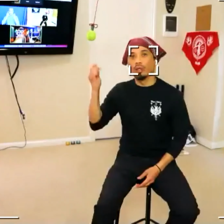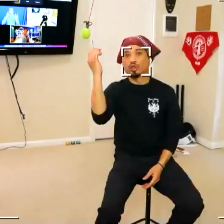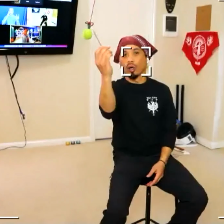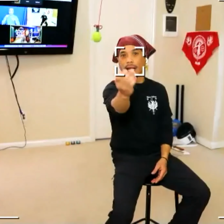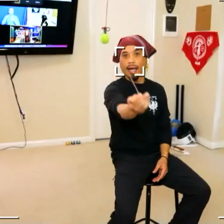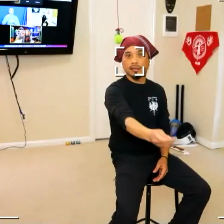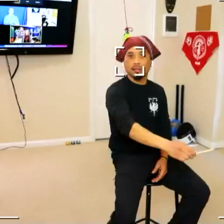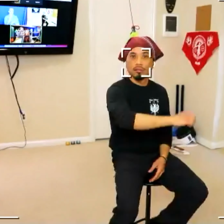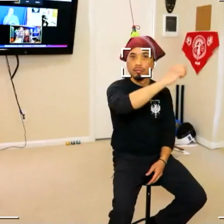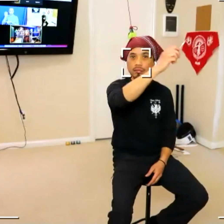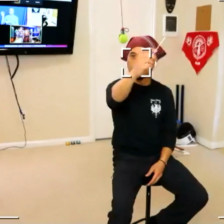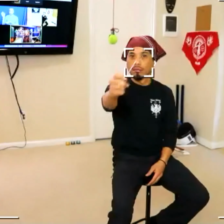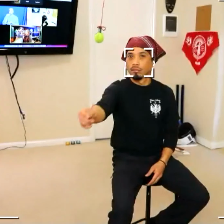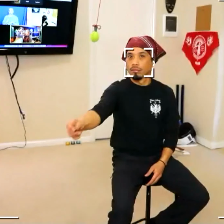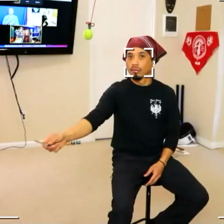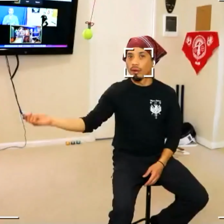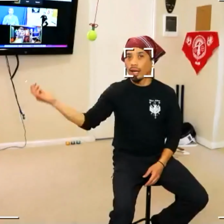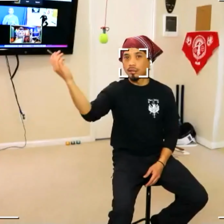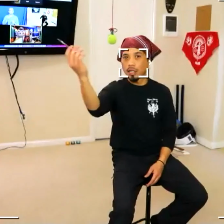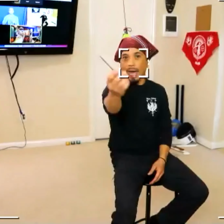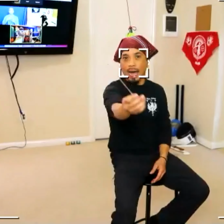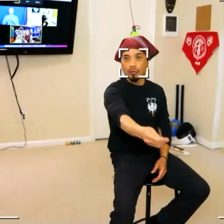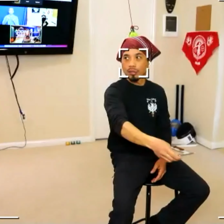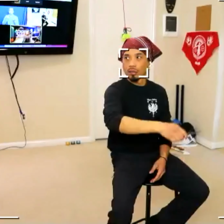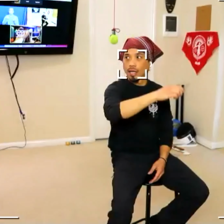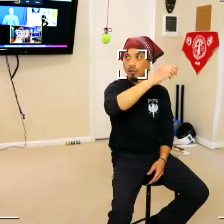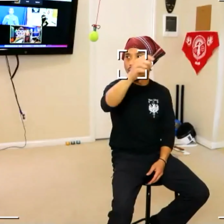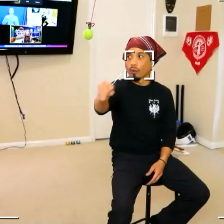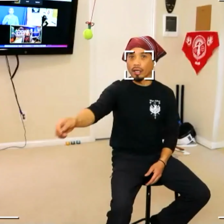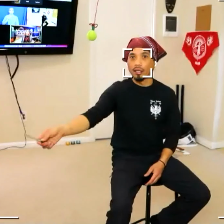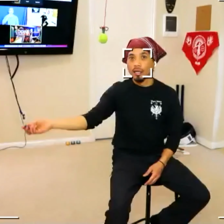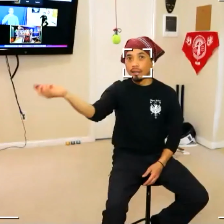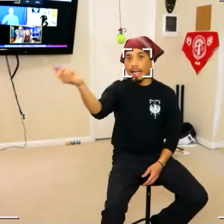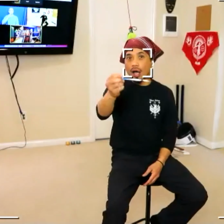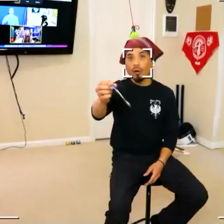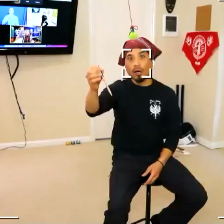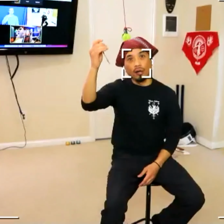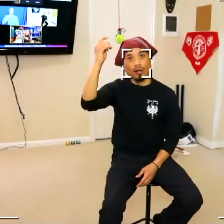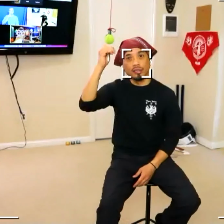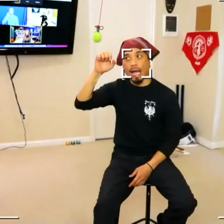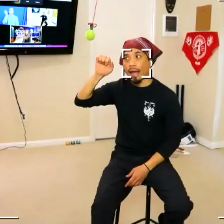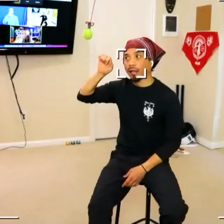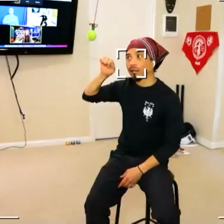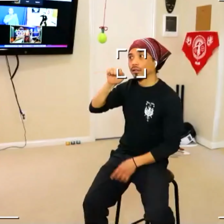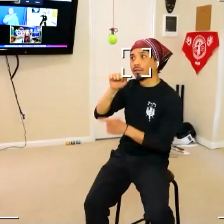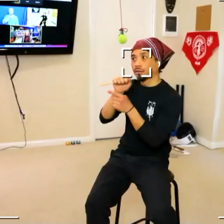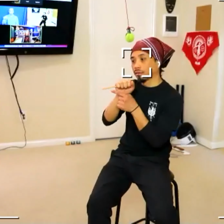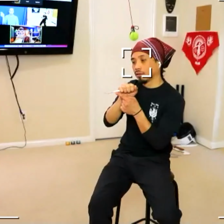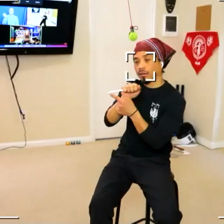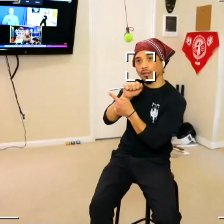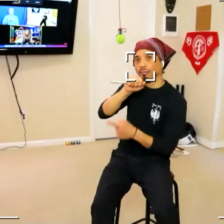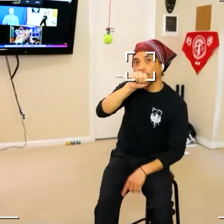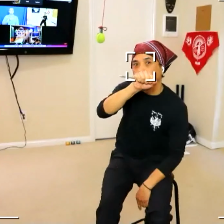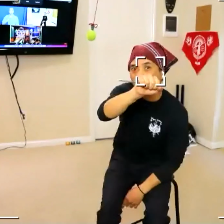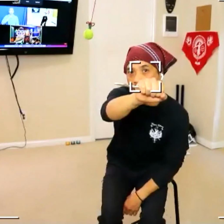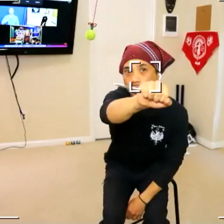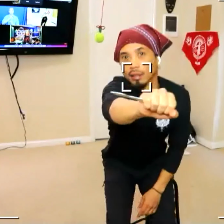THEN YOU WANT TO DRAW A X. TIP OUT.